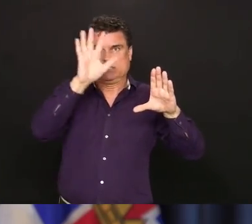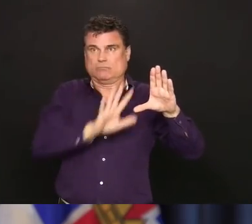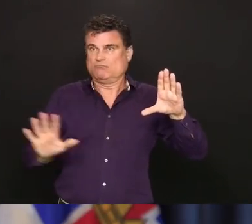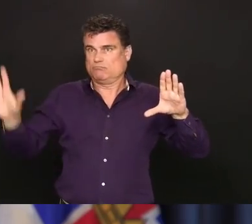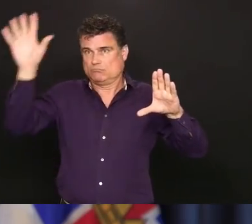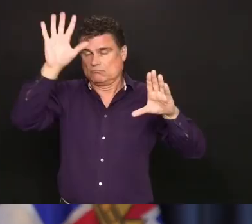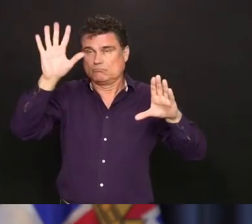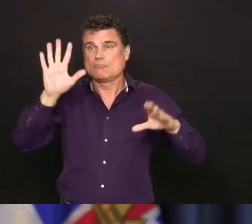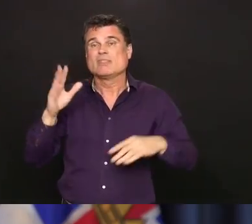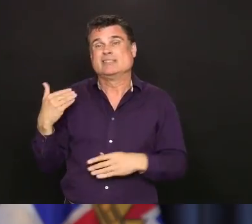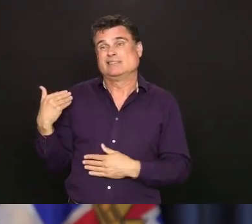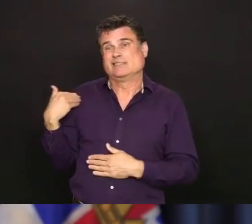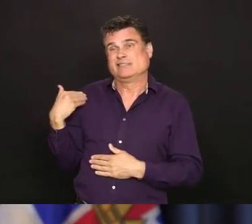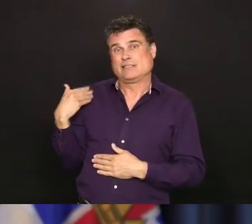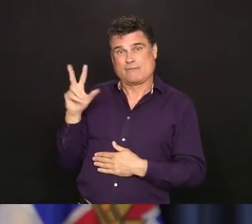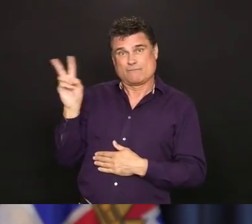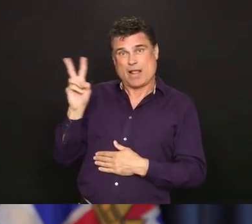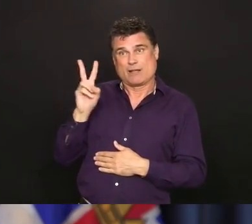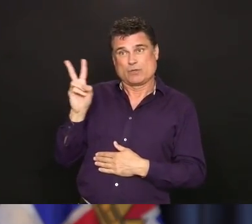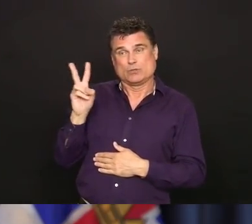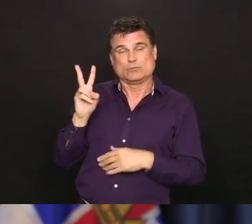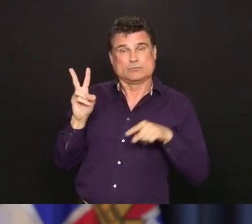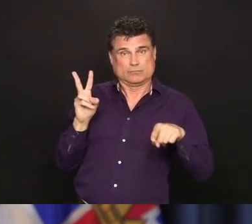Bowinn Ma and John Yap held